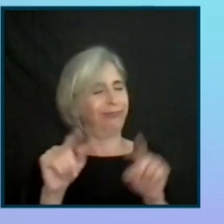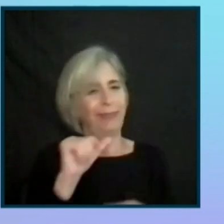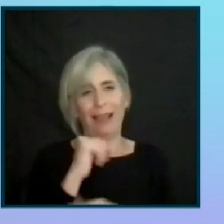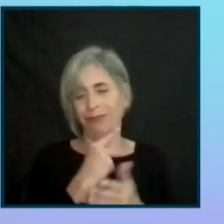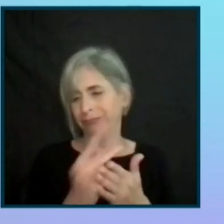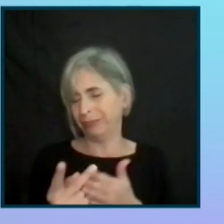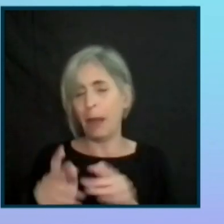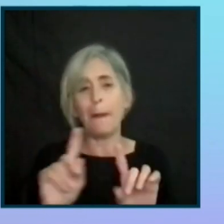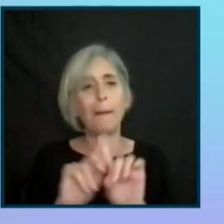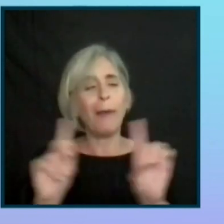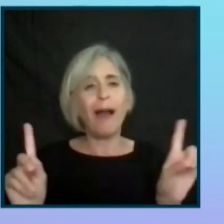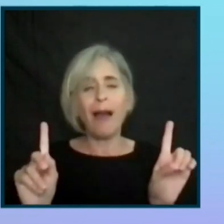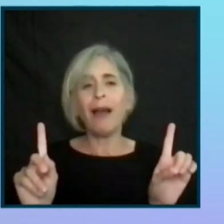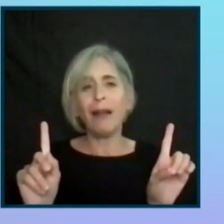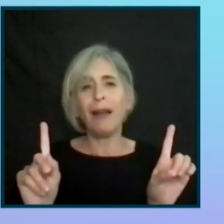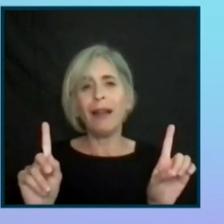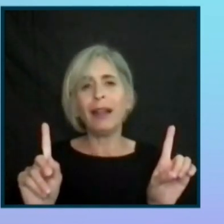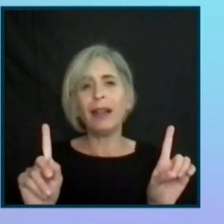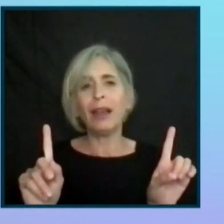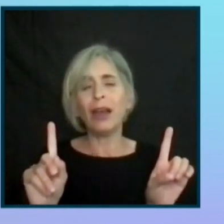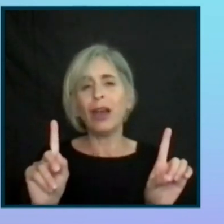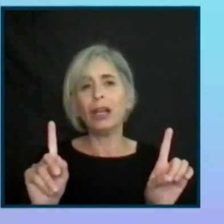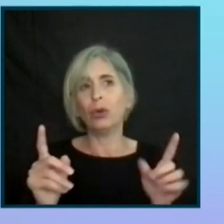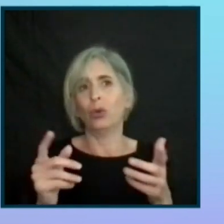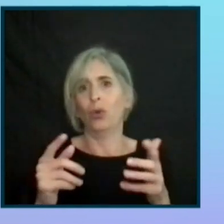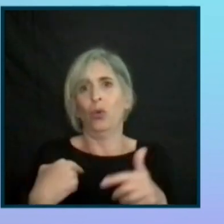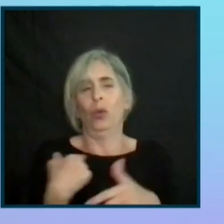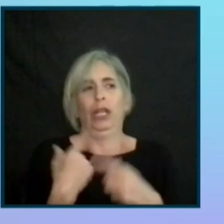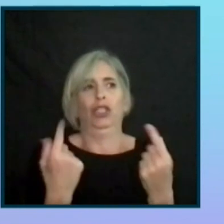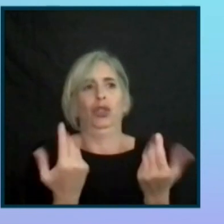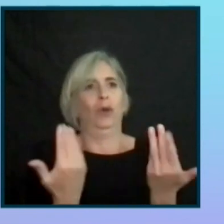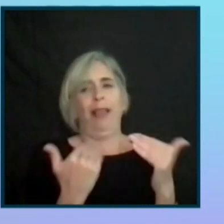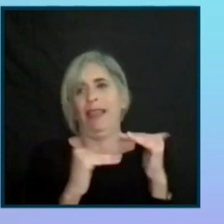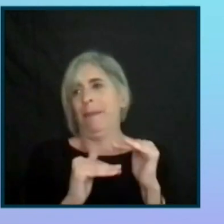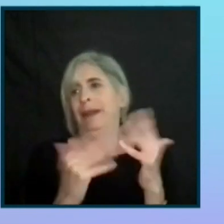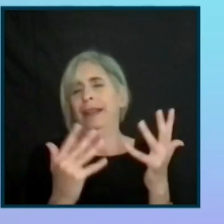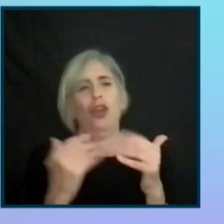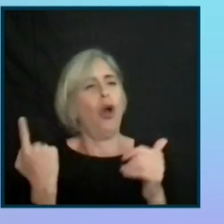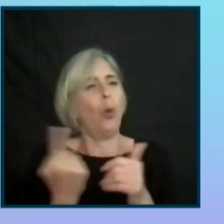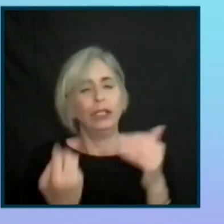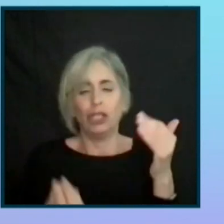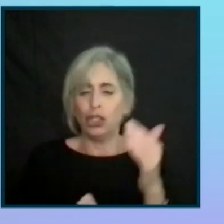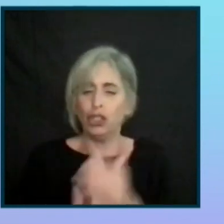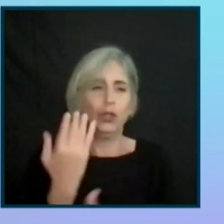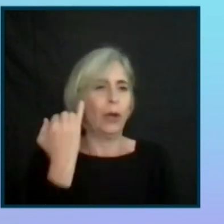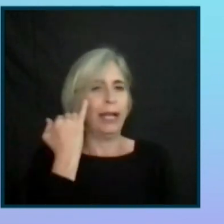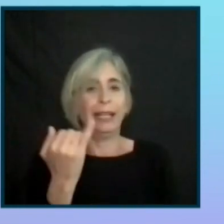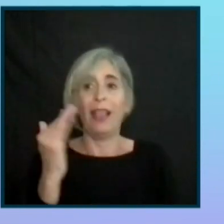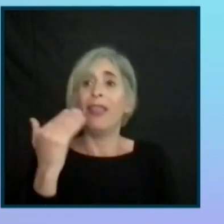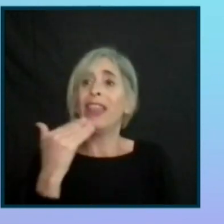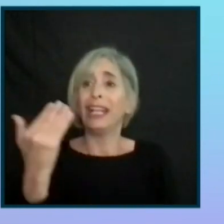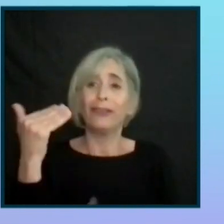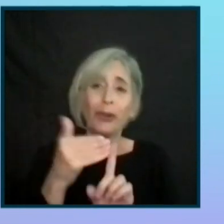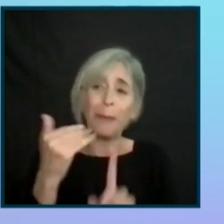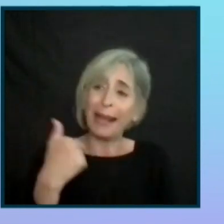But, there's just only so much you can do and there's always a new idea. So thanks for reminding me of that.